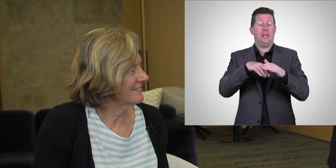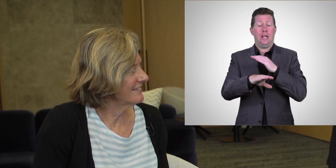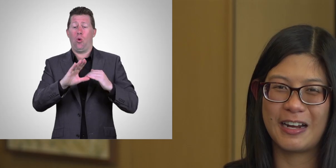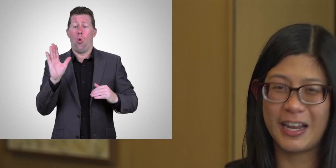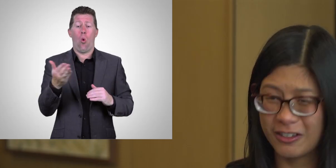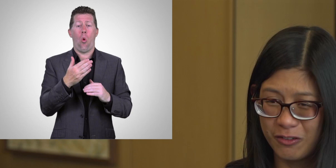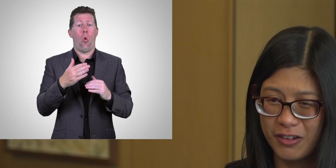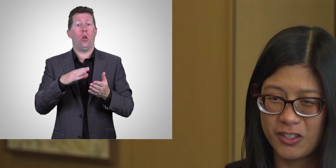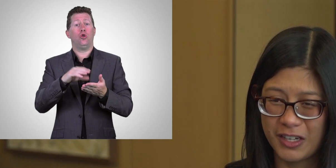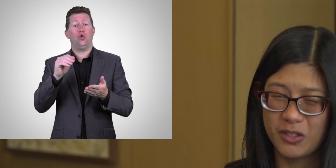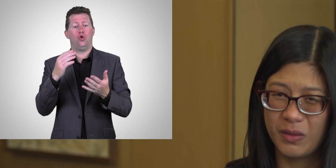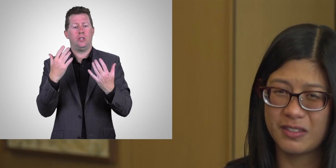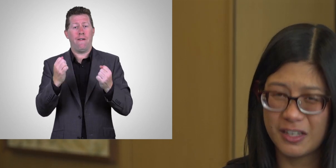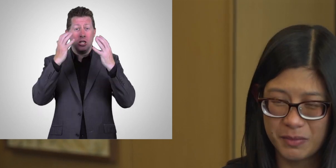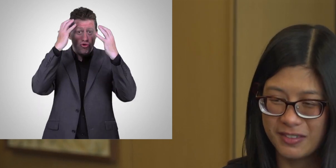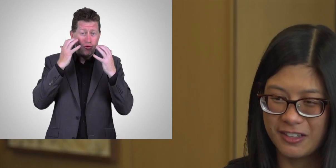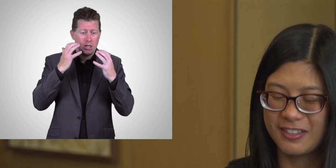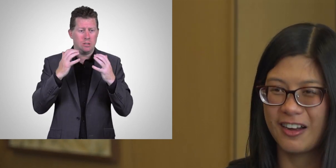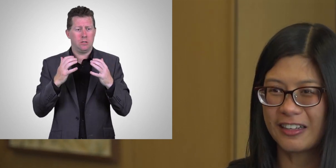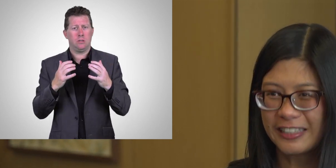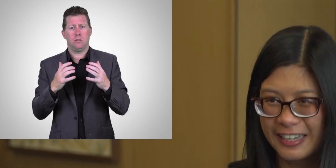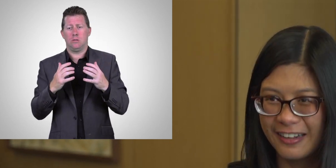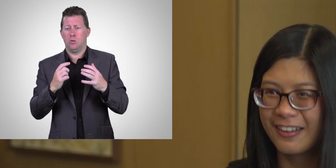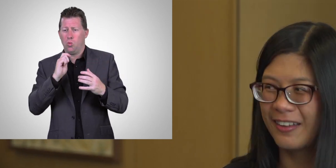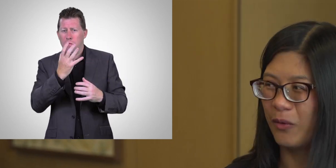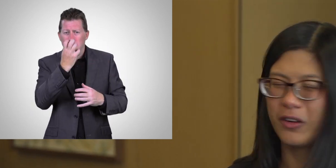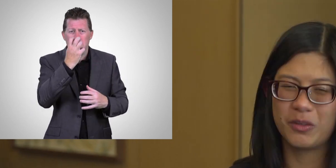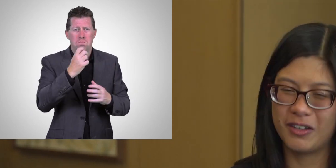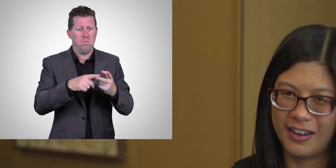and anger and frustration with assessments that just aren't clear, that weren't communicated